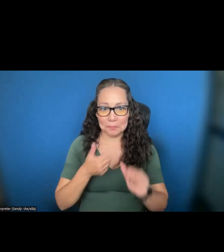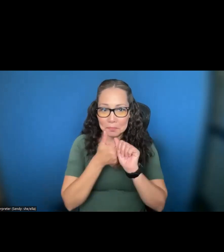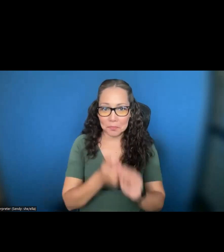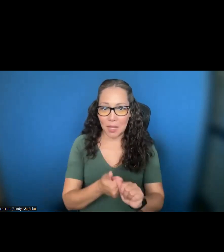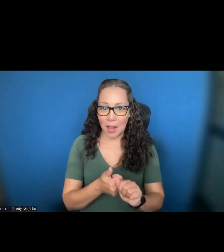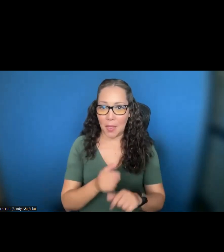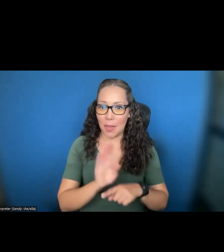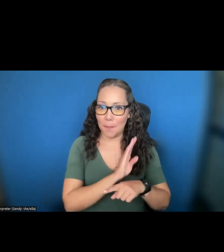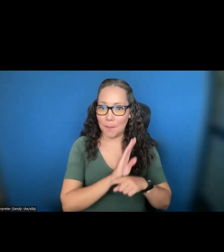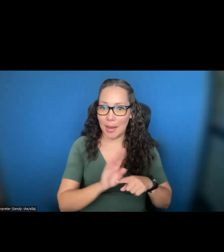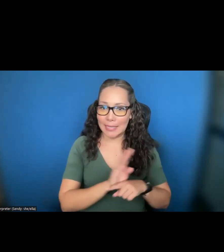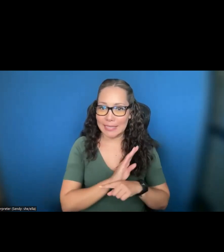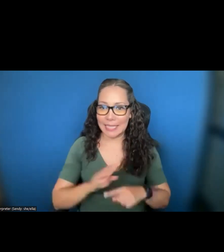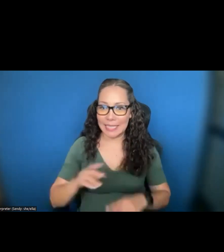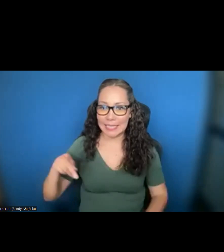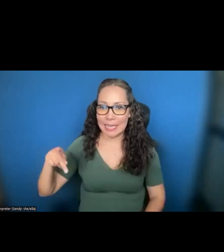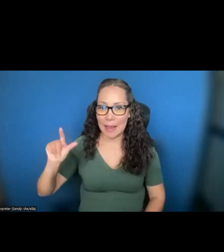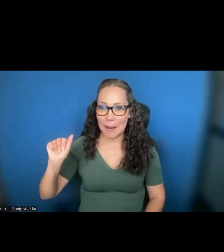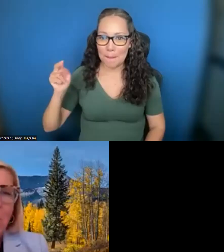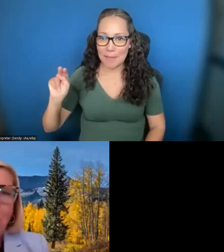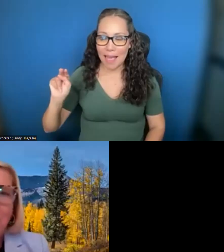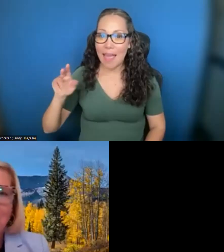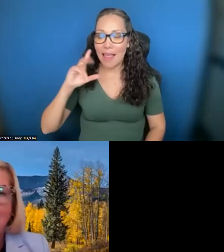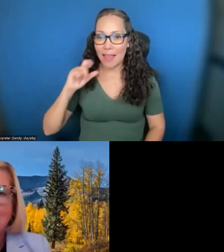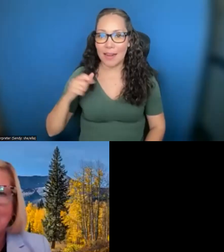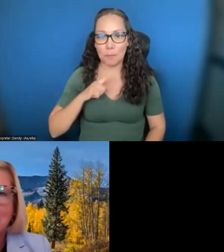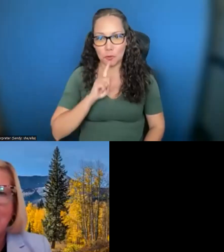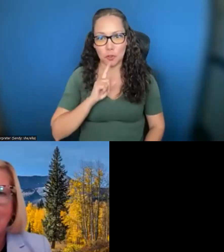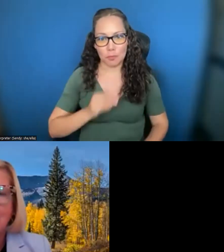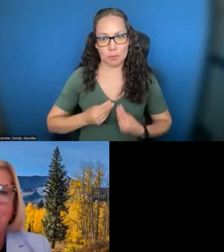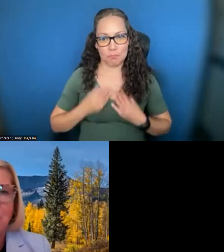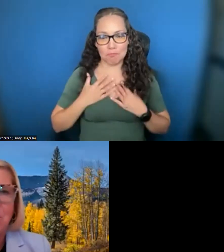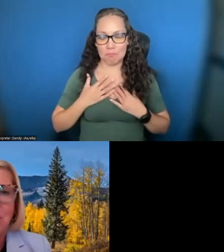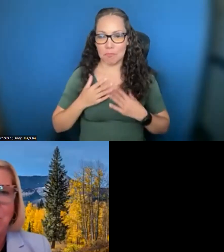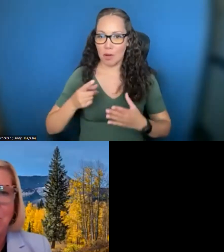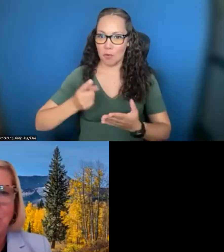that was a stimulating conversation we've got some slides that we're going to share with you